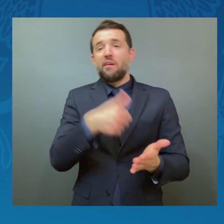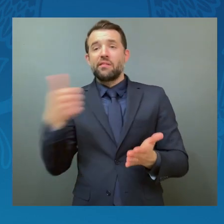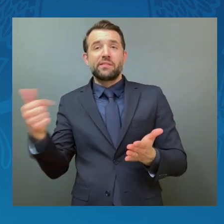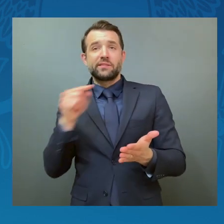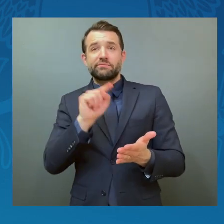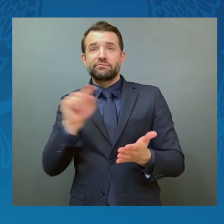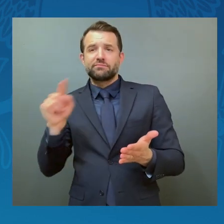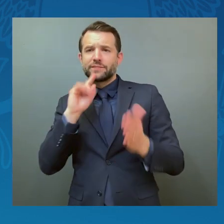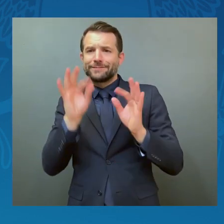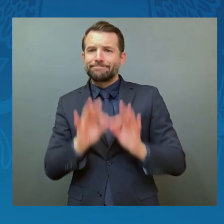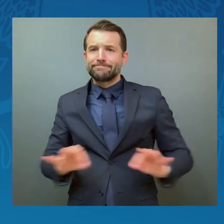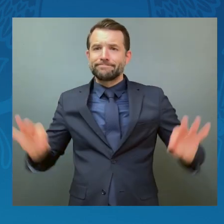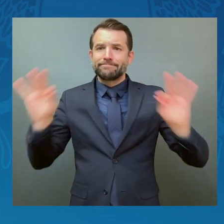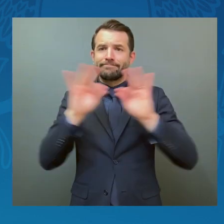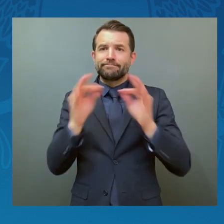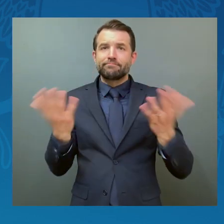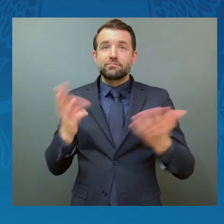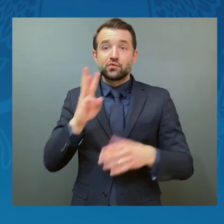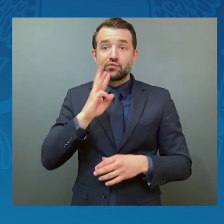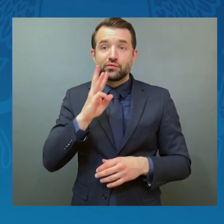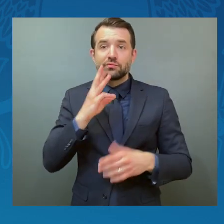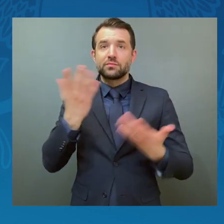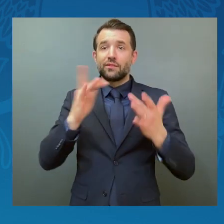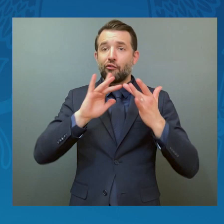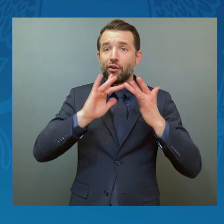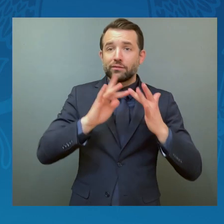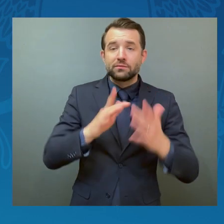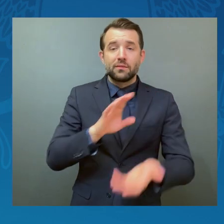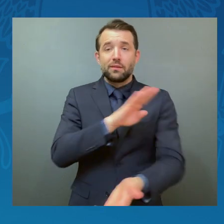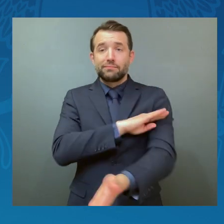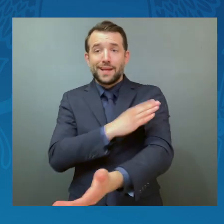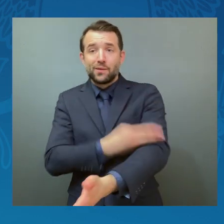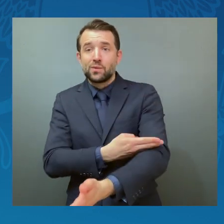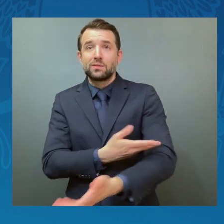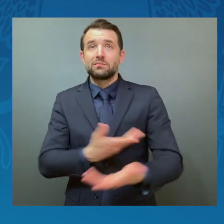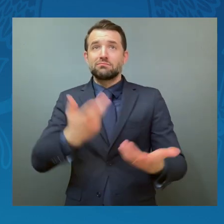broadband, energy, hospitals, schools, businesses, and more.